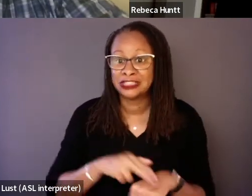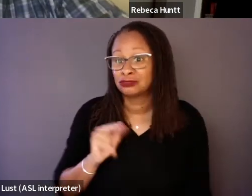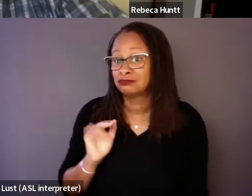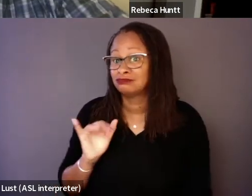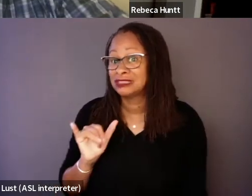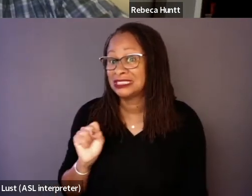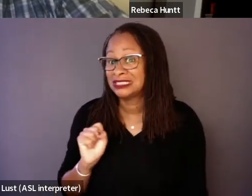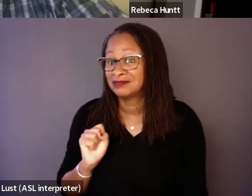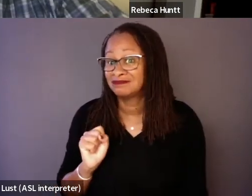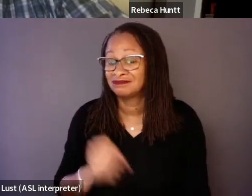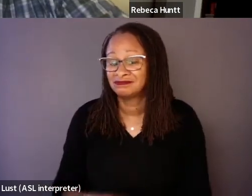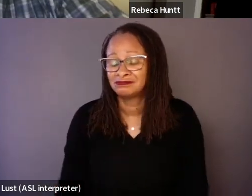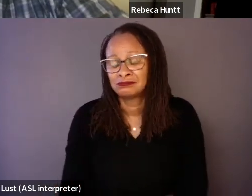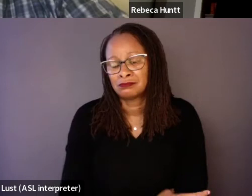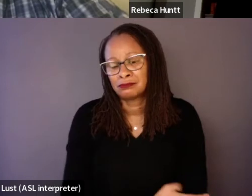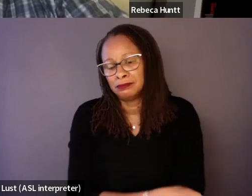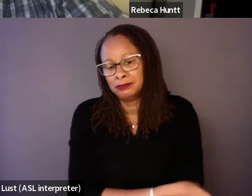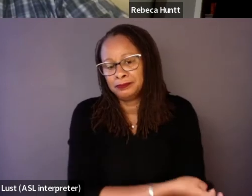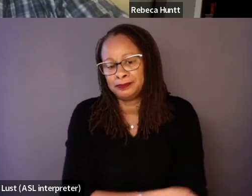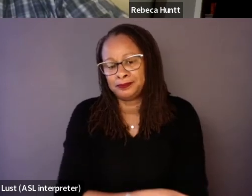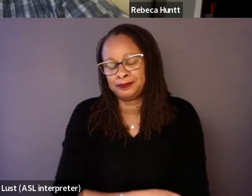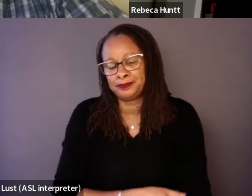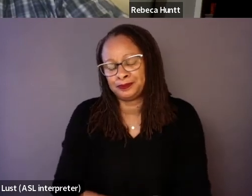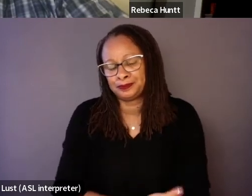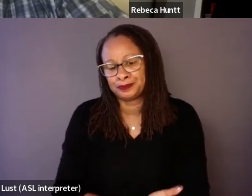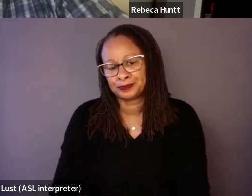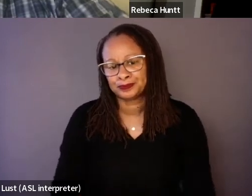And so yeah, I --